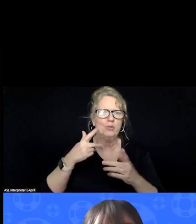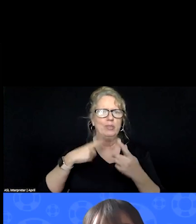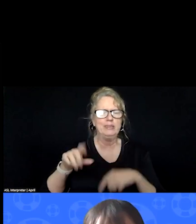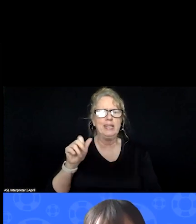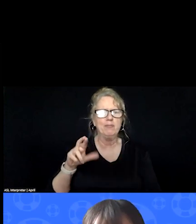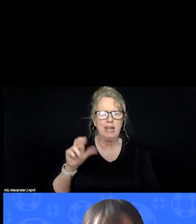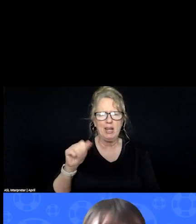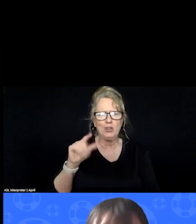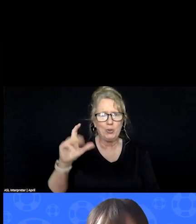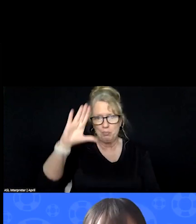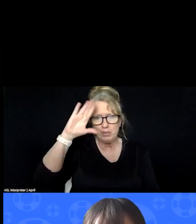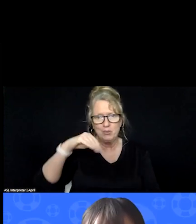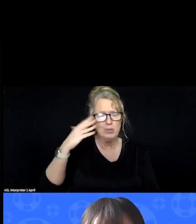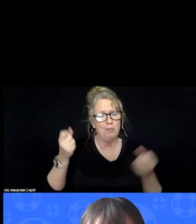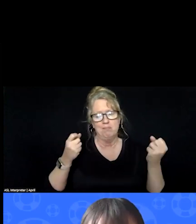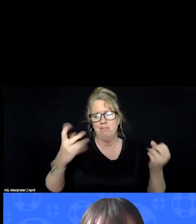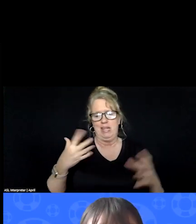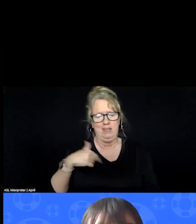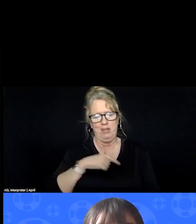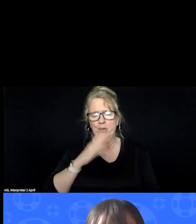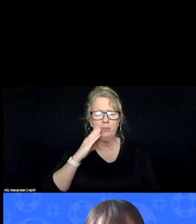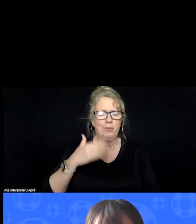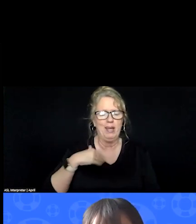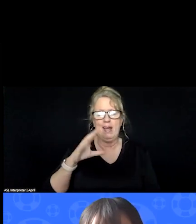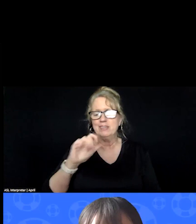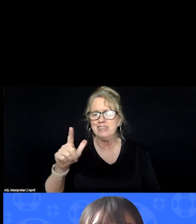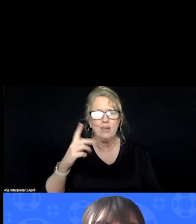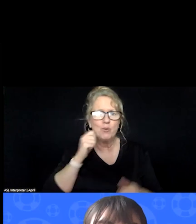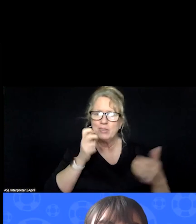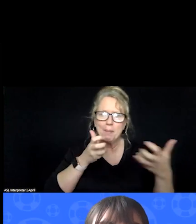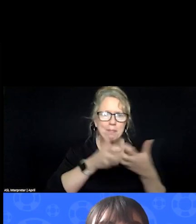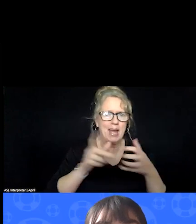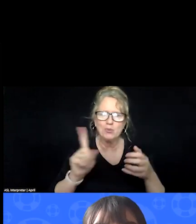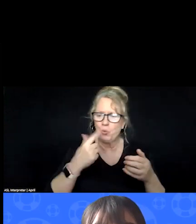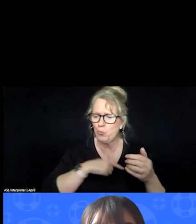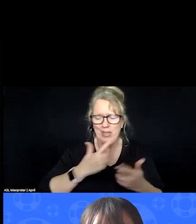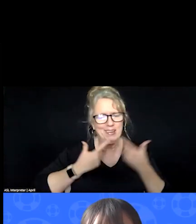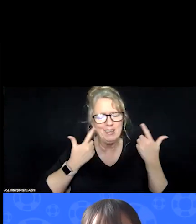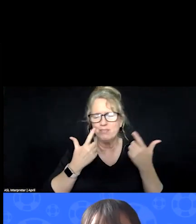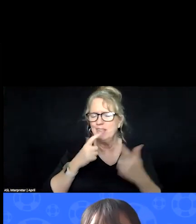WE KNOW THAT A LOT OF US DON'T HAVE AREA CODES WHERE WE LIVE AND